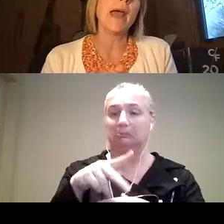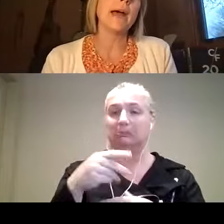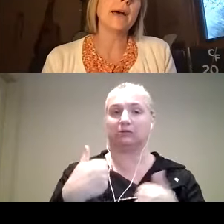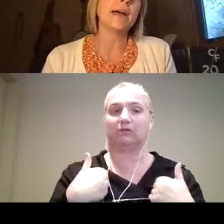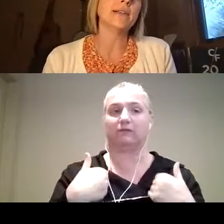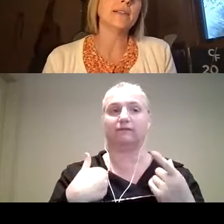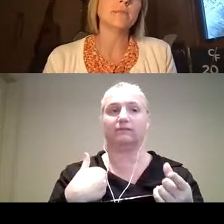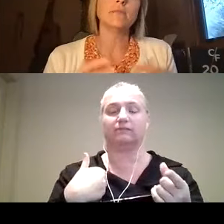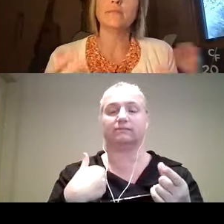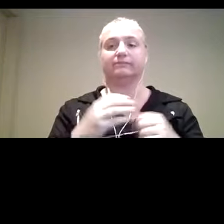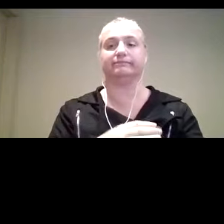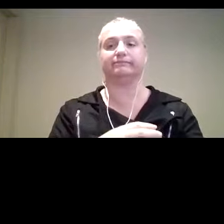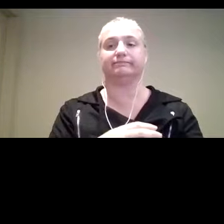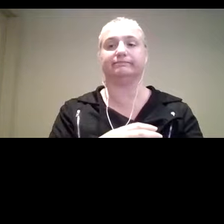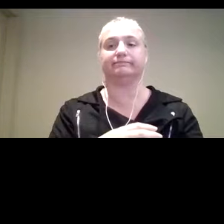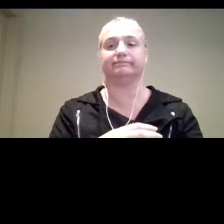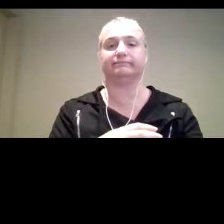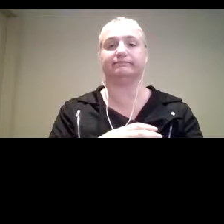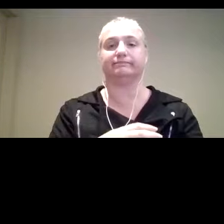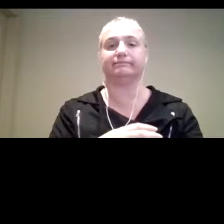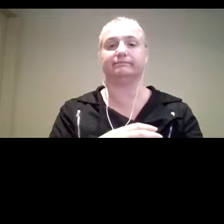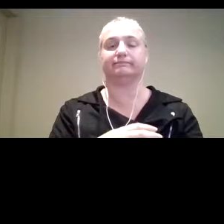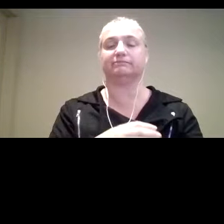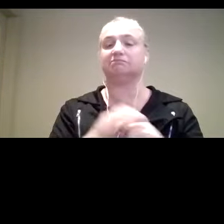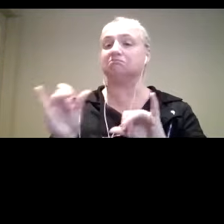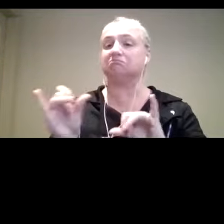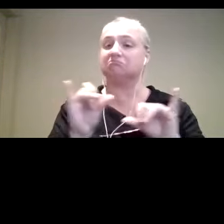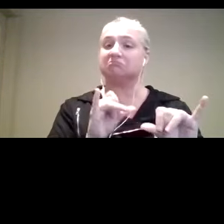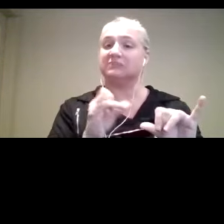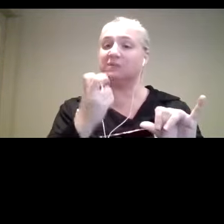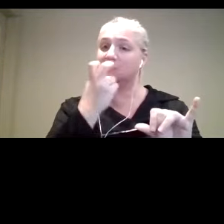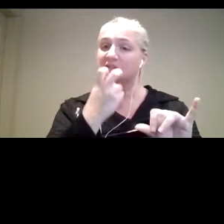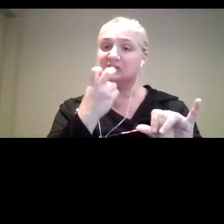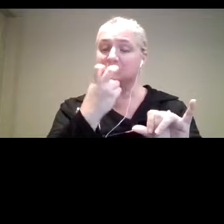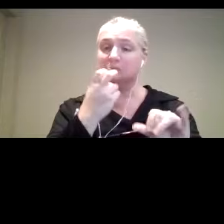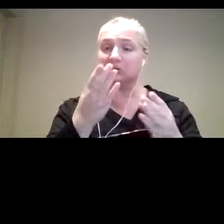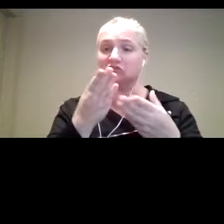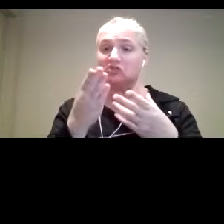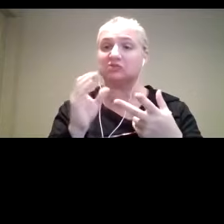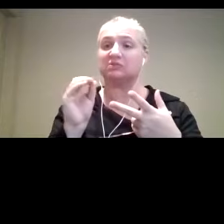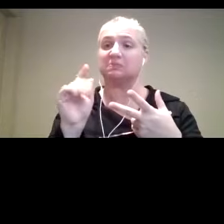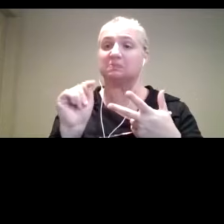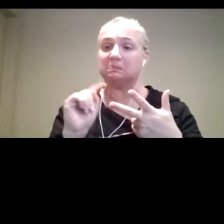And they act in the same way that speech services, occupational therapy services work.